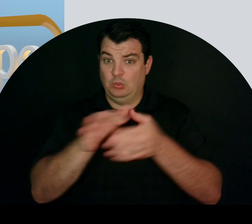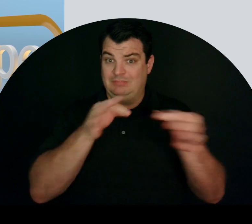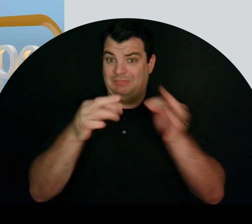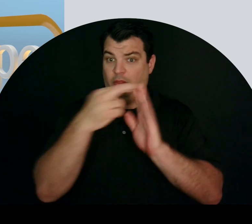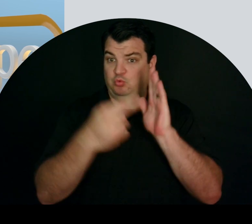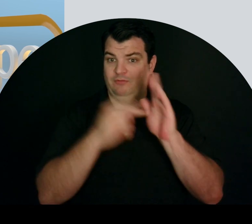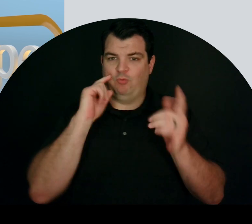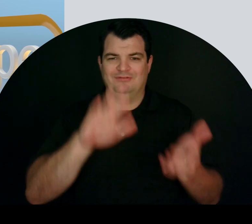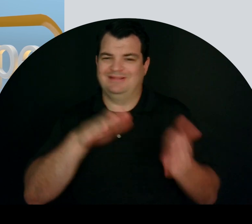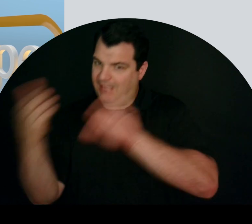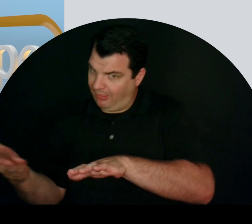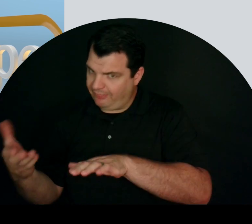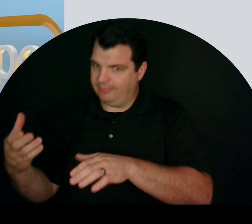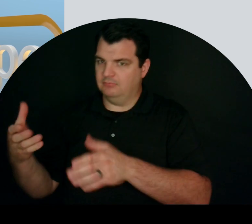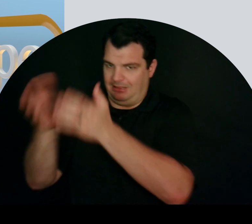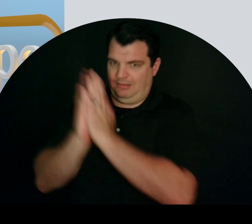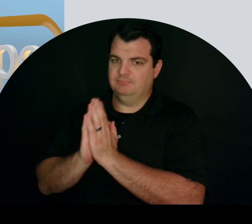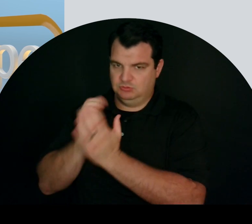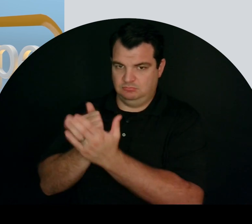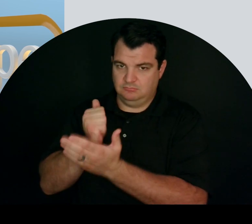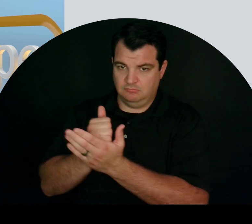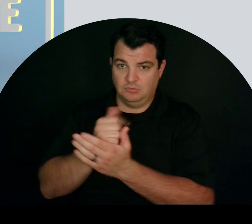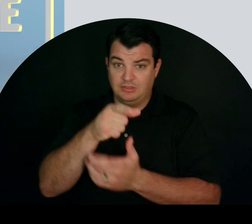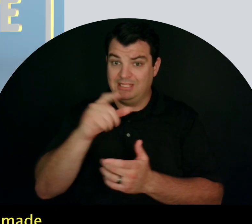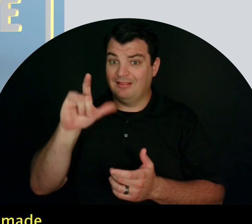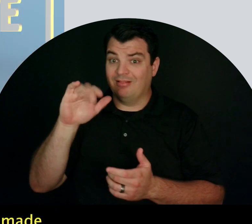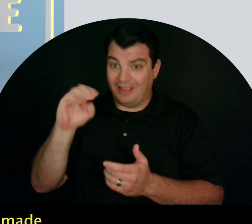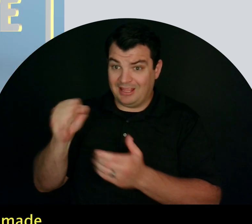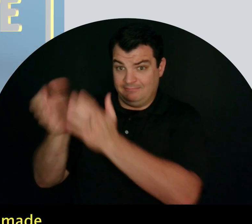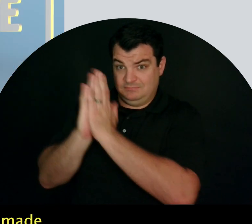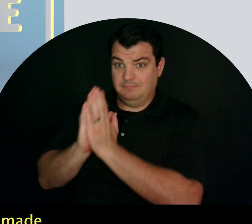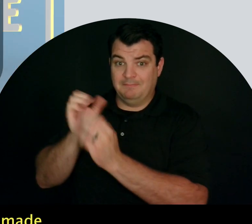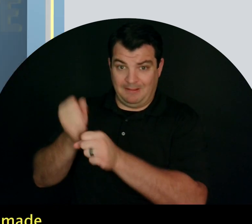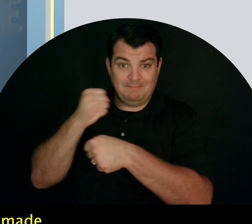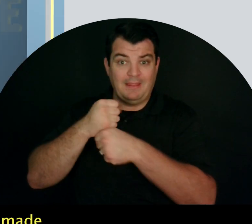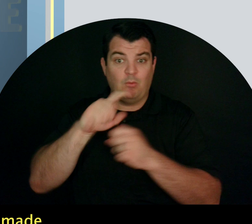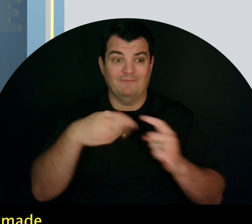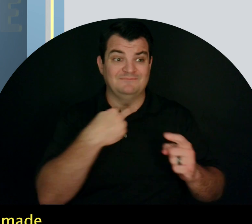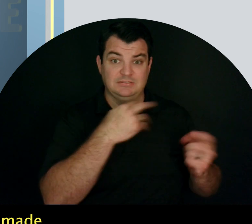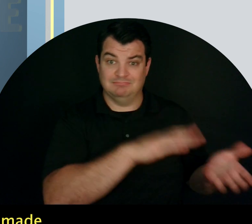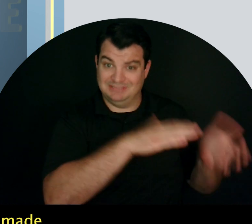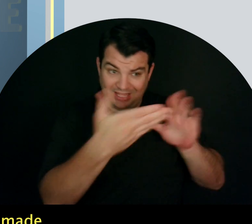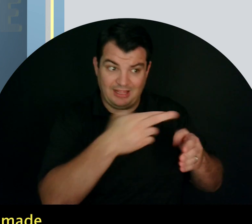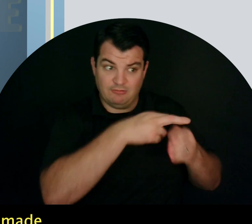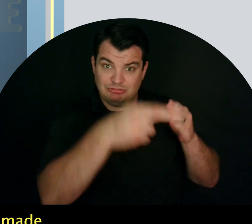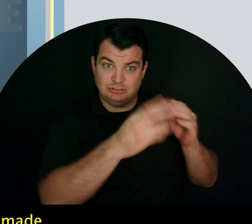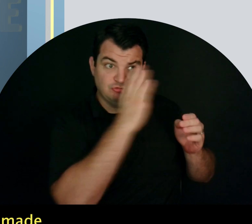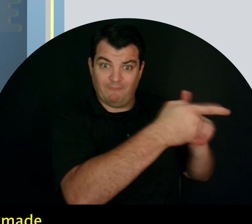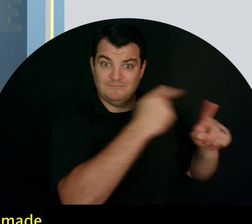This video explains the rules for death claims. These claims may be made when a victim dies as a result of a crime